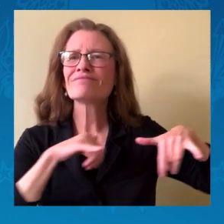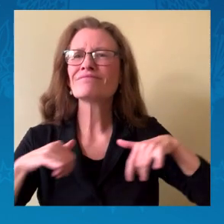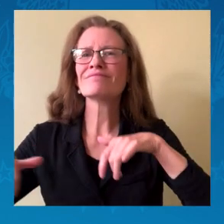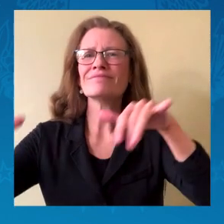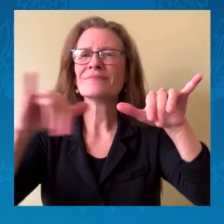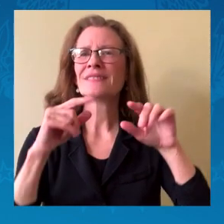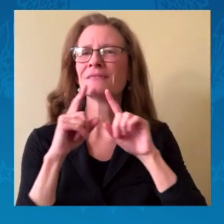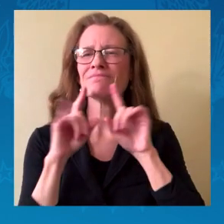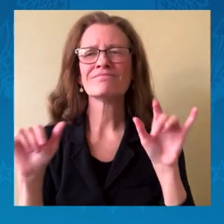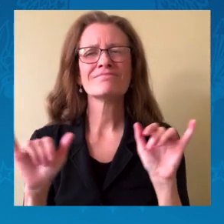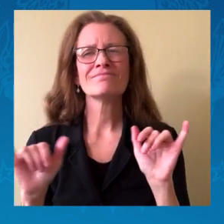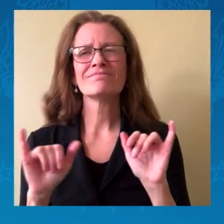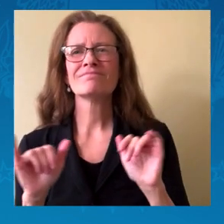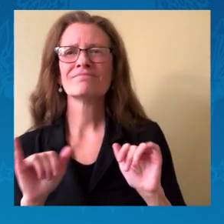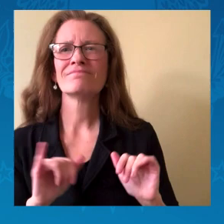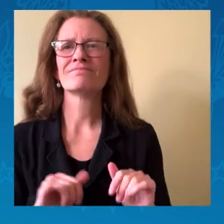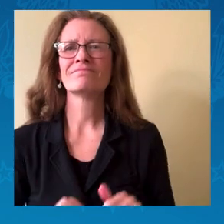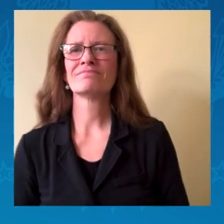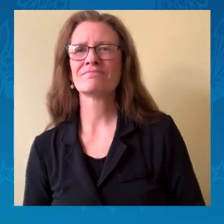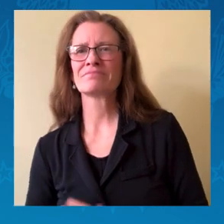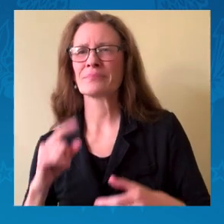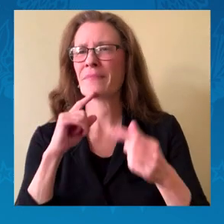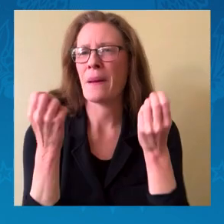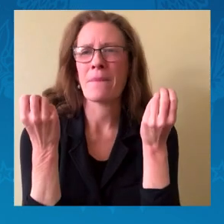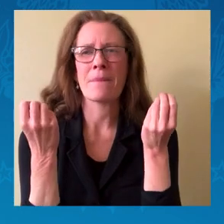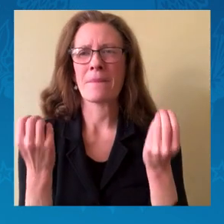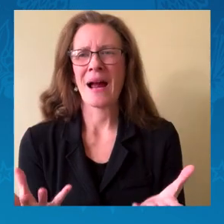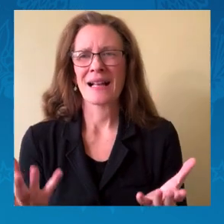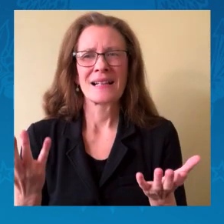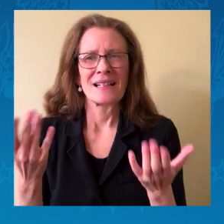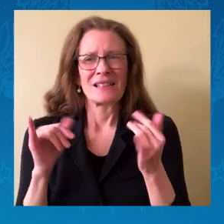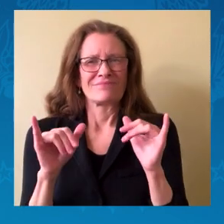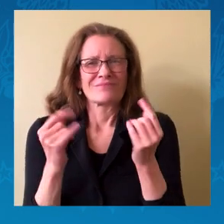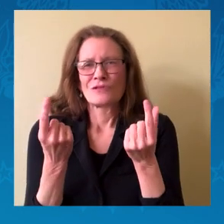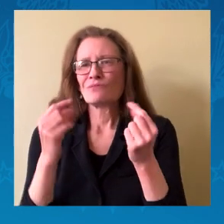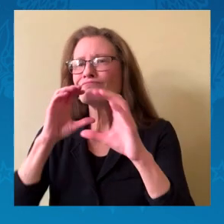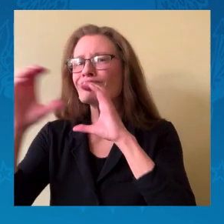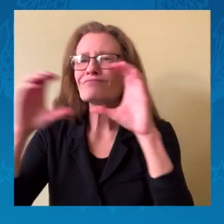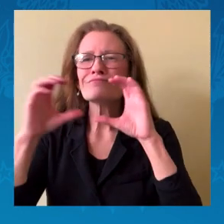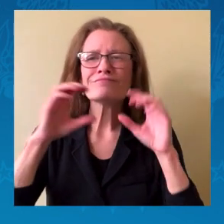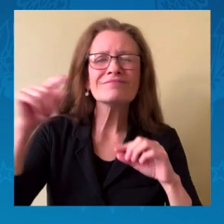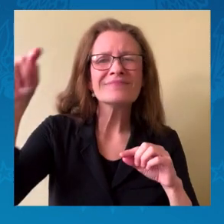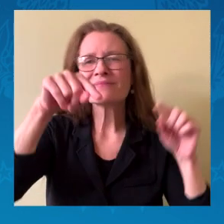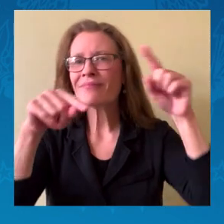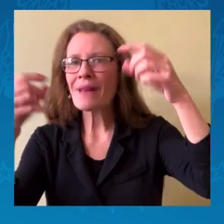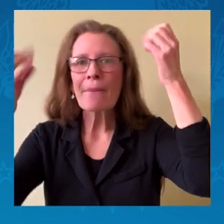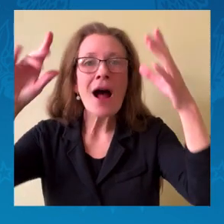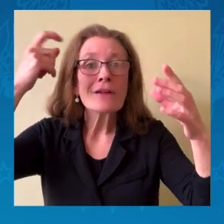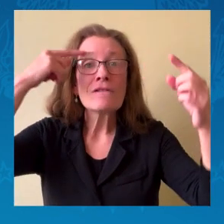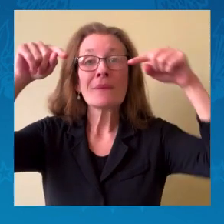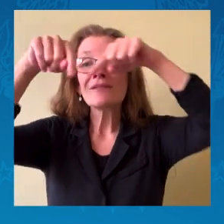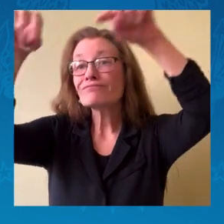that I've had with various heads of state and government heads. But how in particular is the State Department